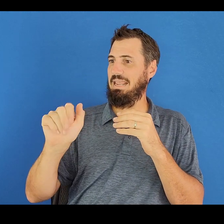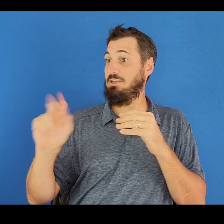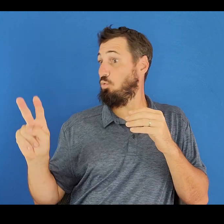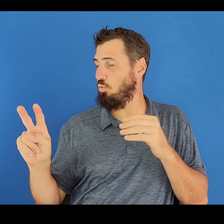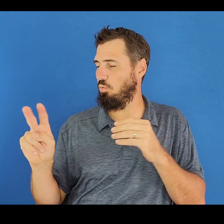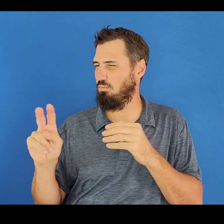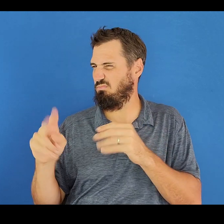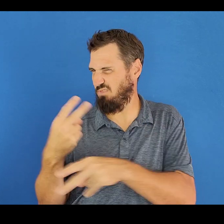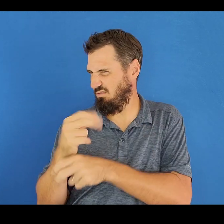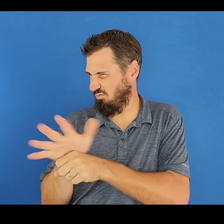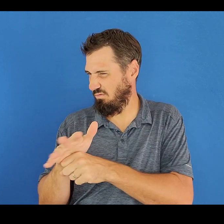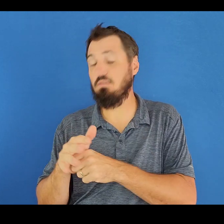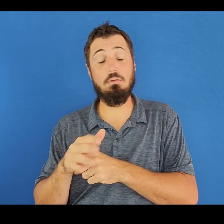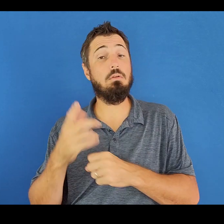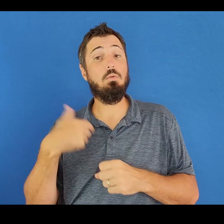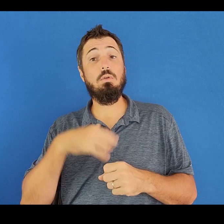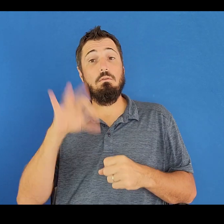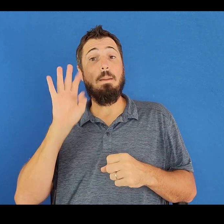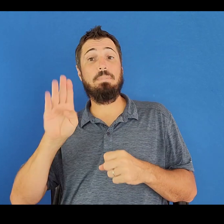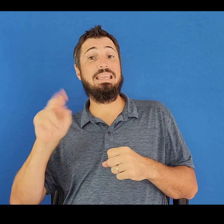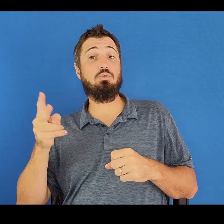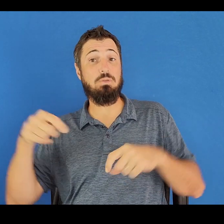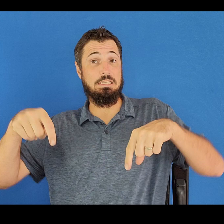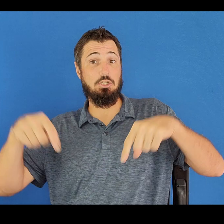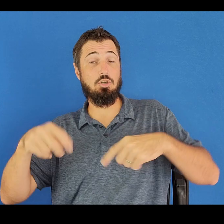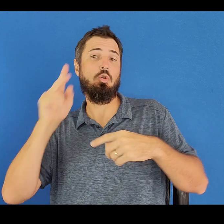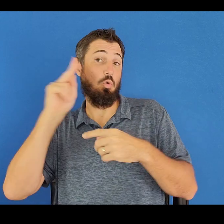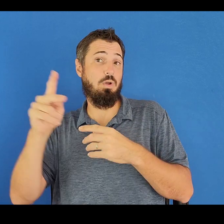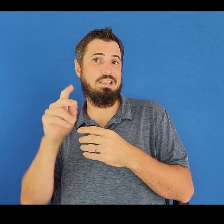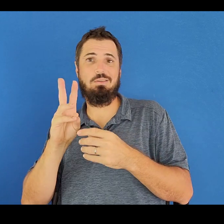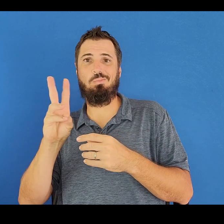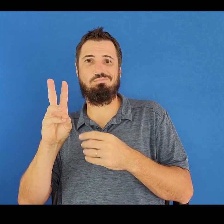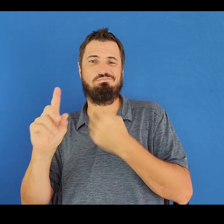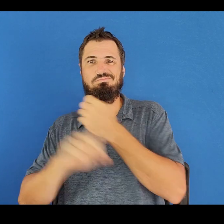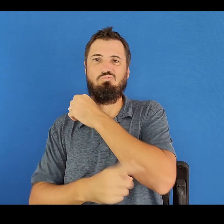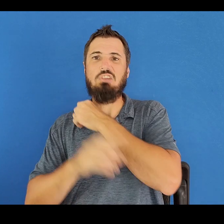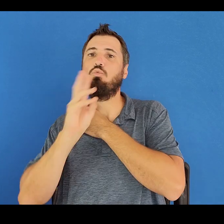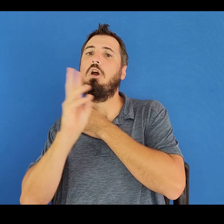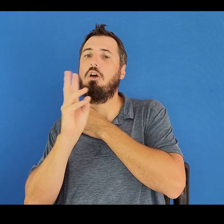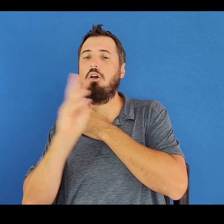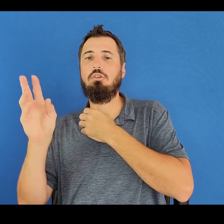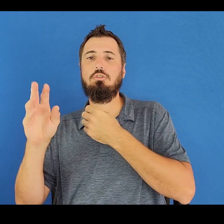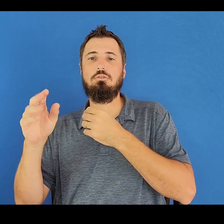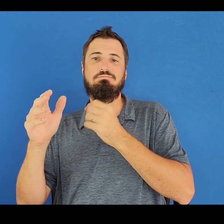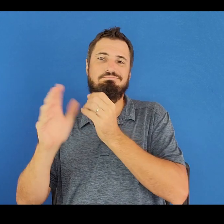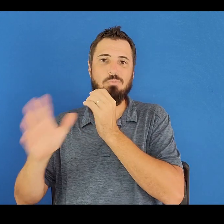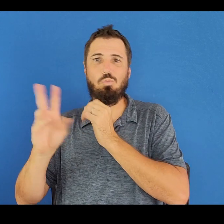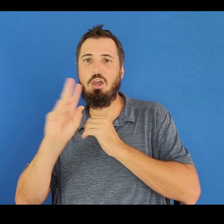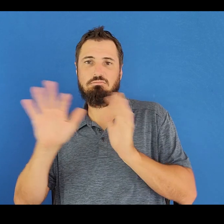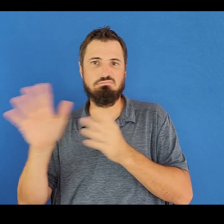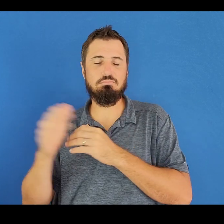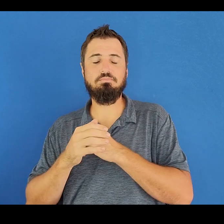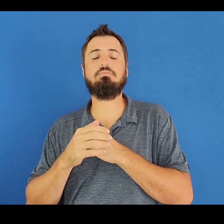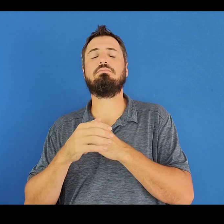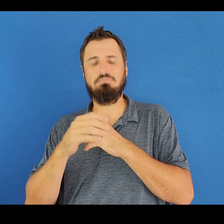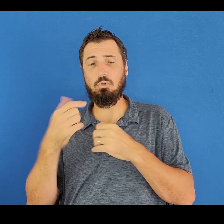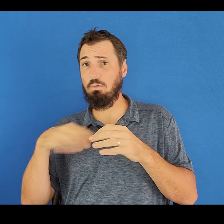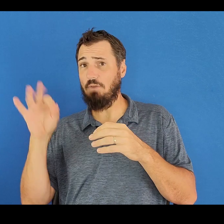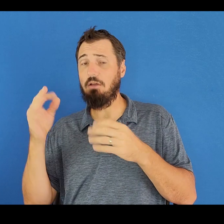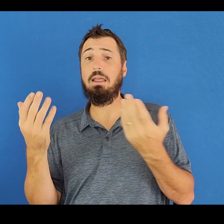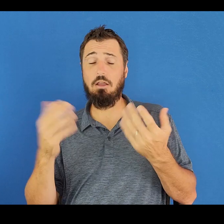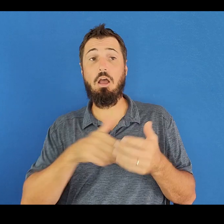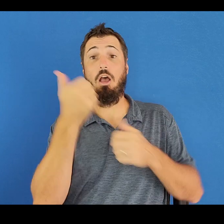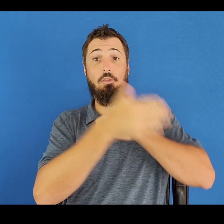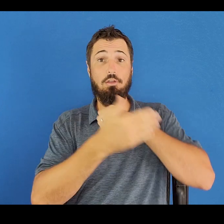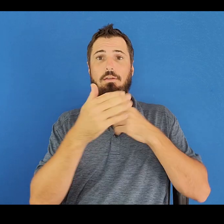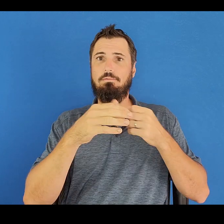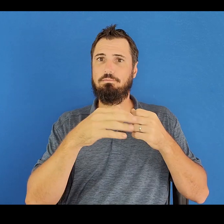The BA.2 sub-variant has been detected in Kauai wastewater, and statewide sampling has found it present in all counties, in individual case samples and/or in wastewater